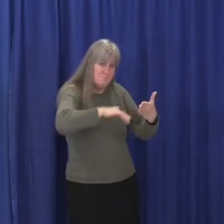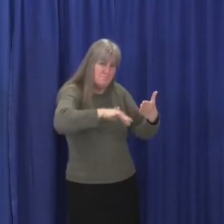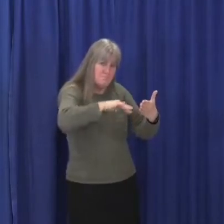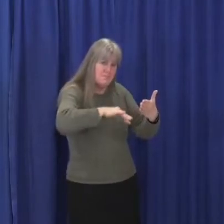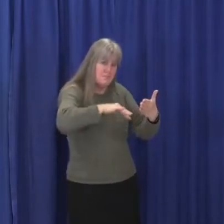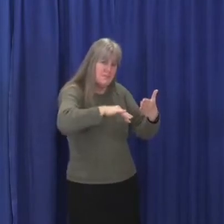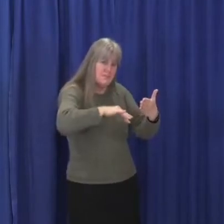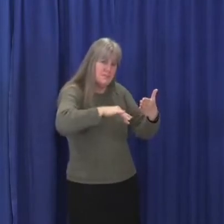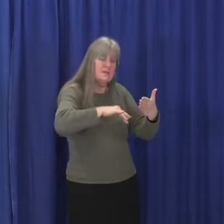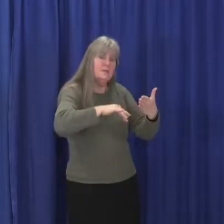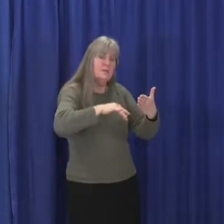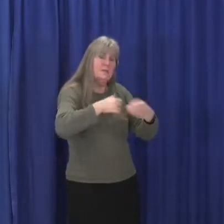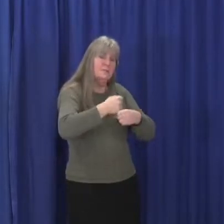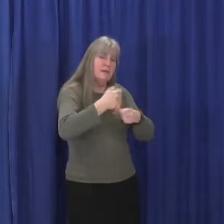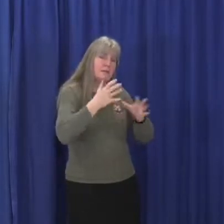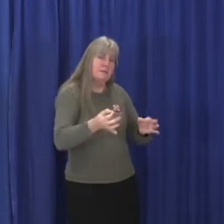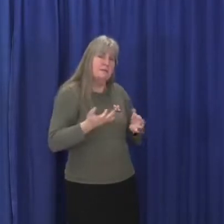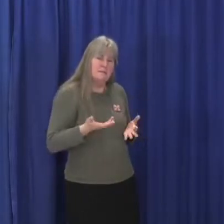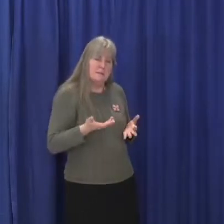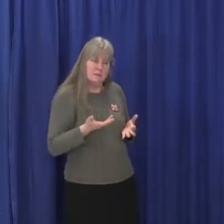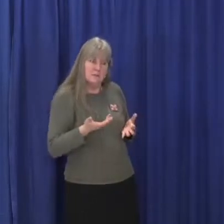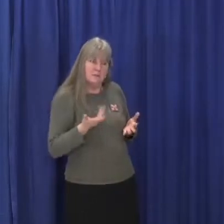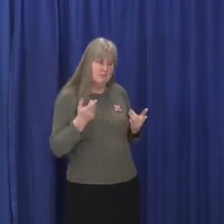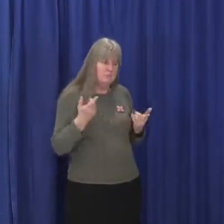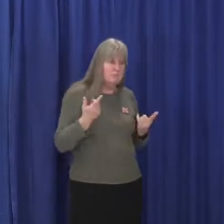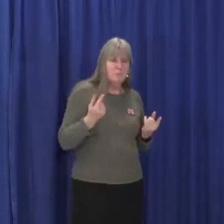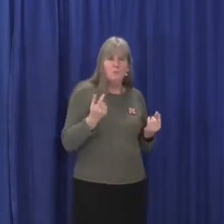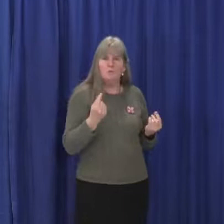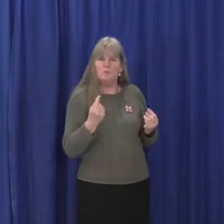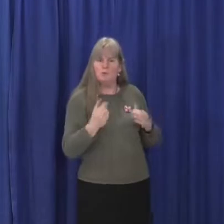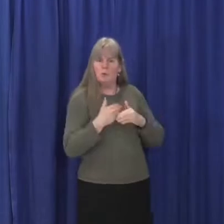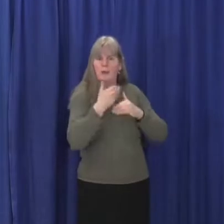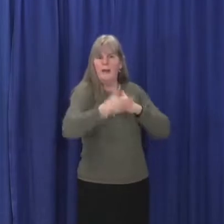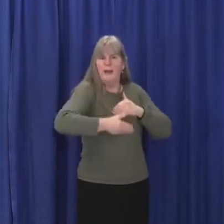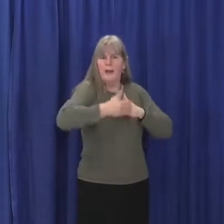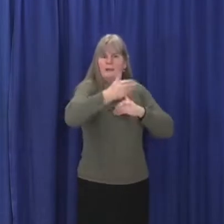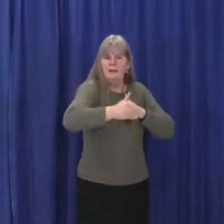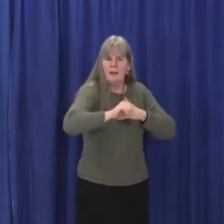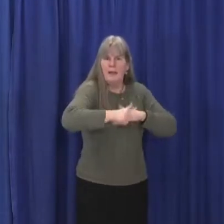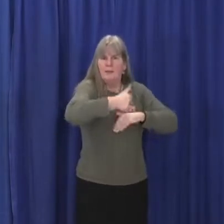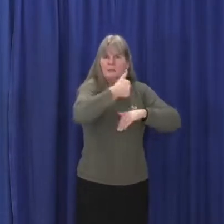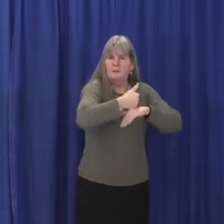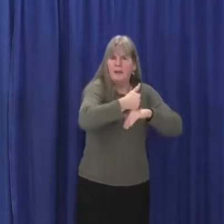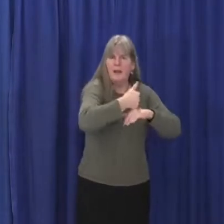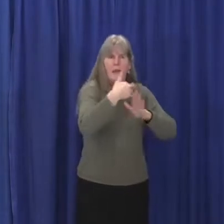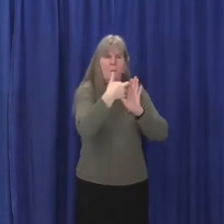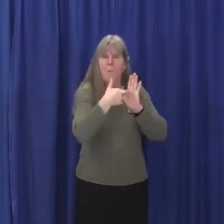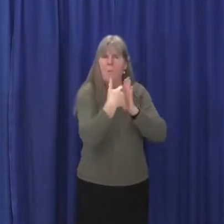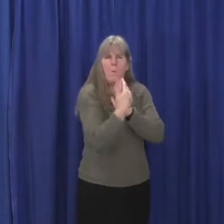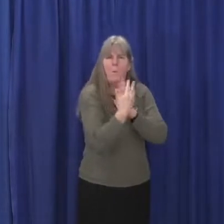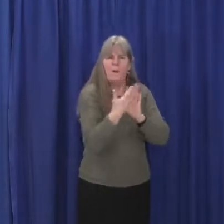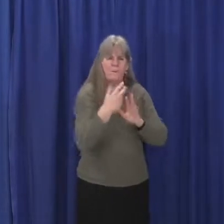YCDC will evaluate the information provided by schools on an ongoing basis. I know this feels